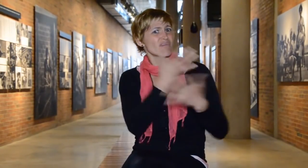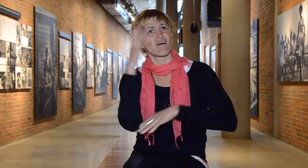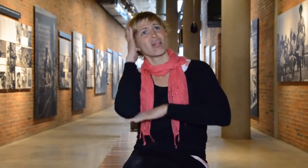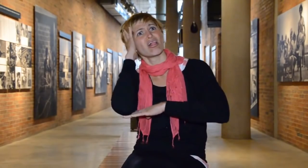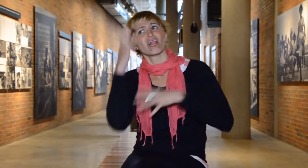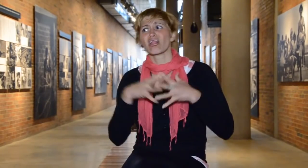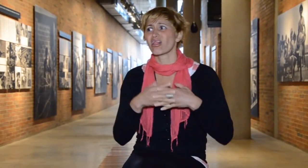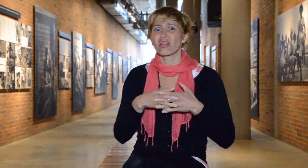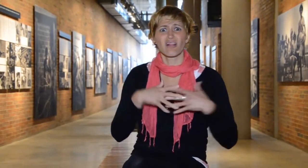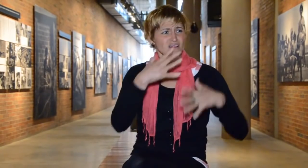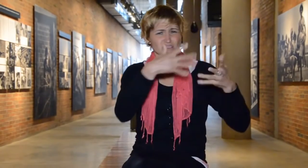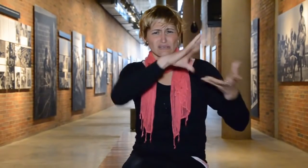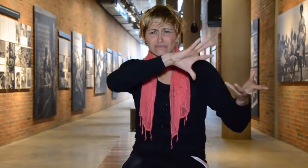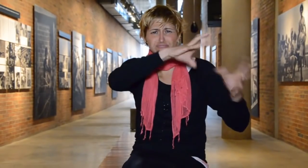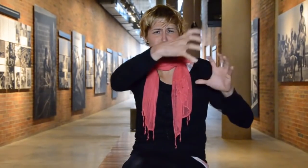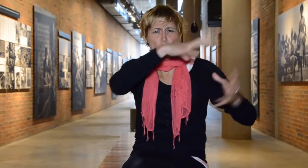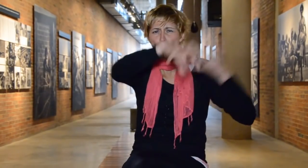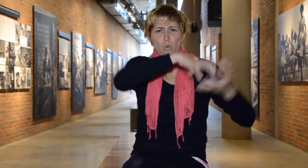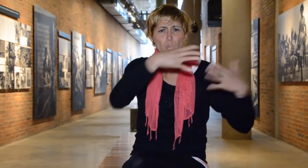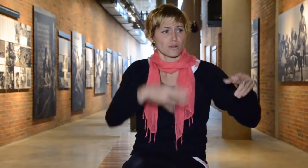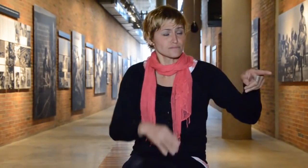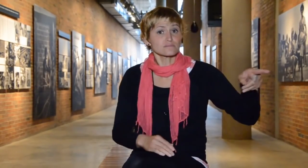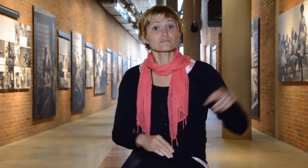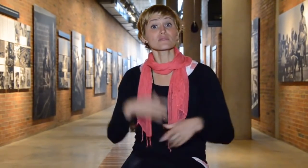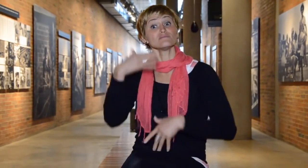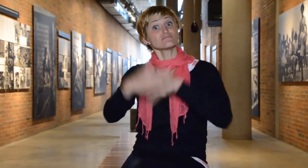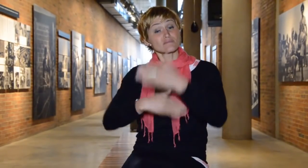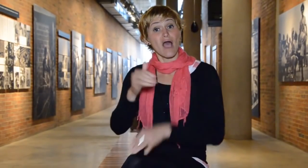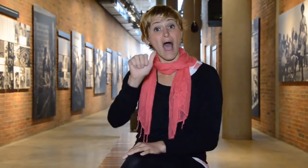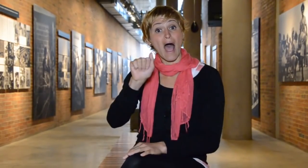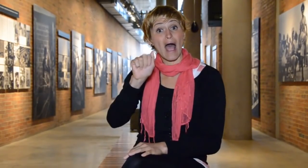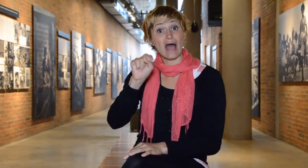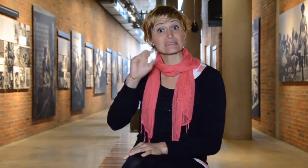lack of employment, and life was always in an array of chaos.